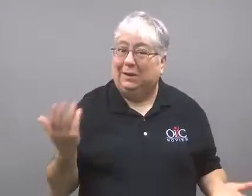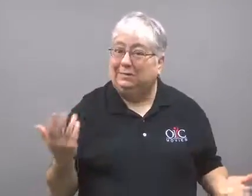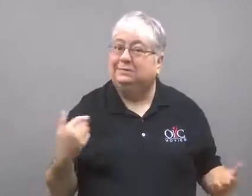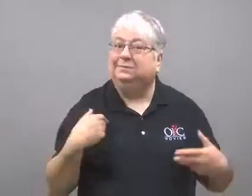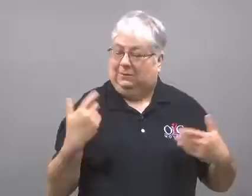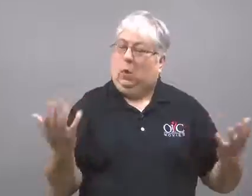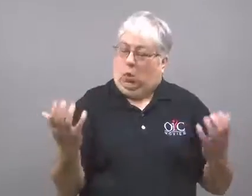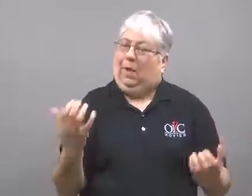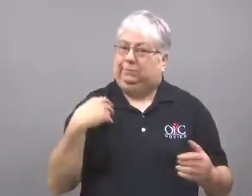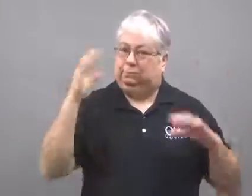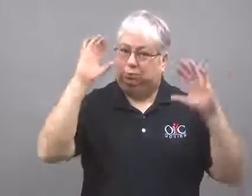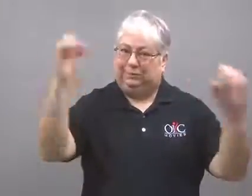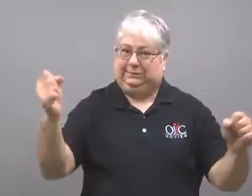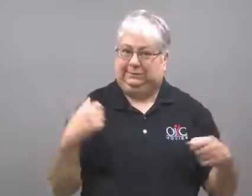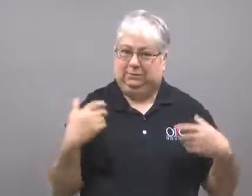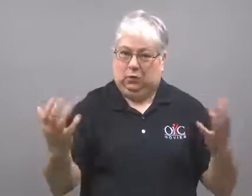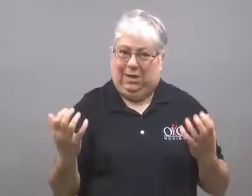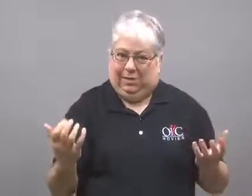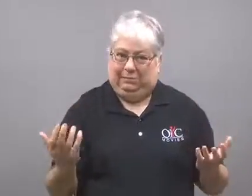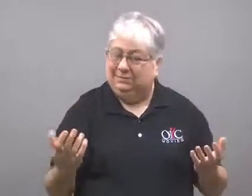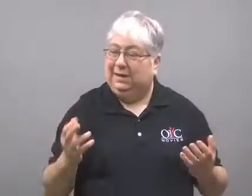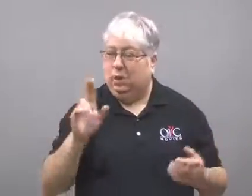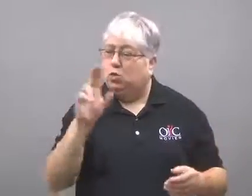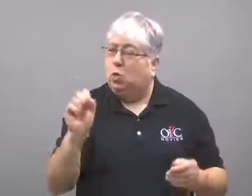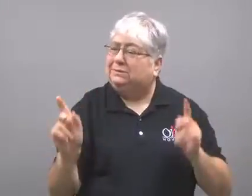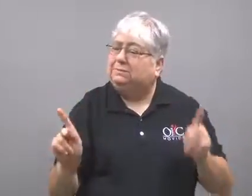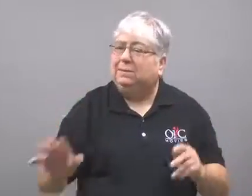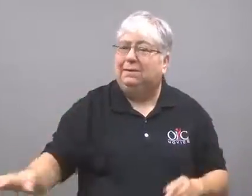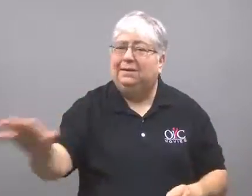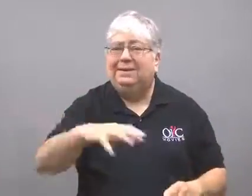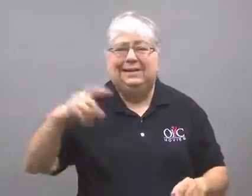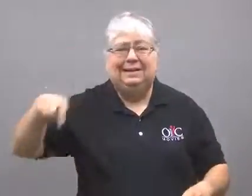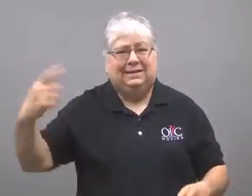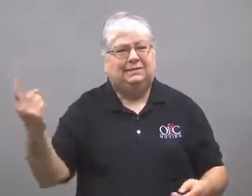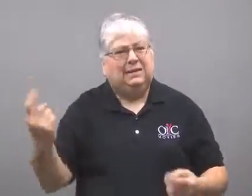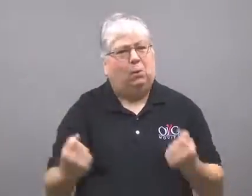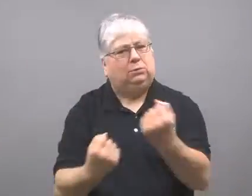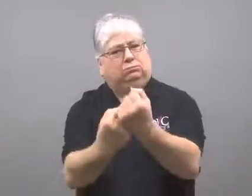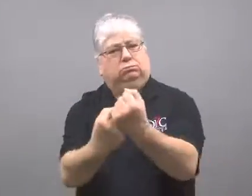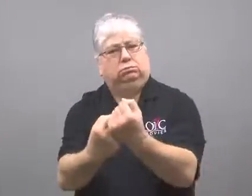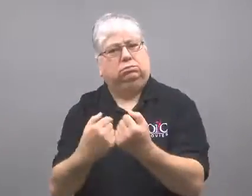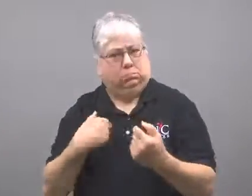She said she was running for president. Americans need someone to support them,